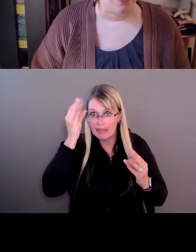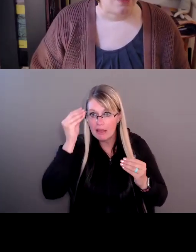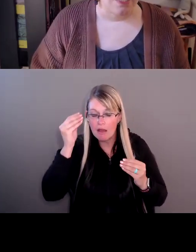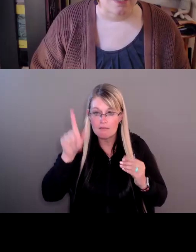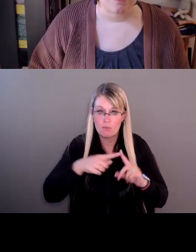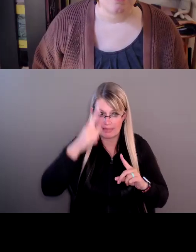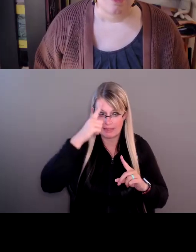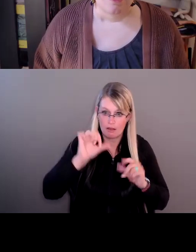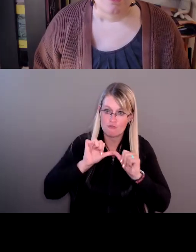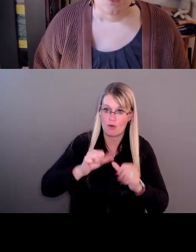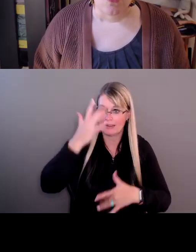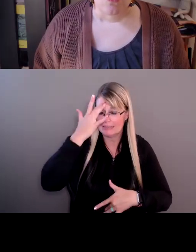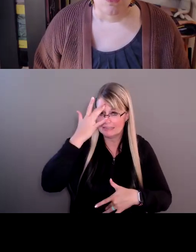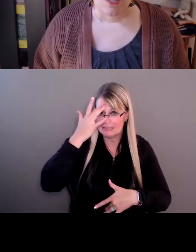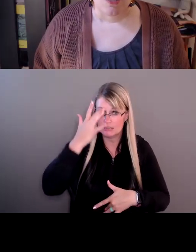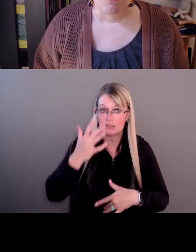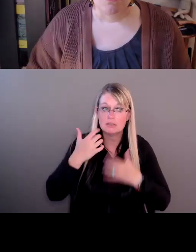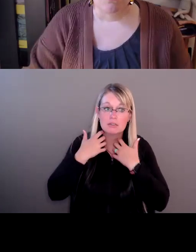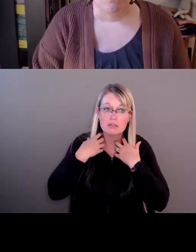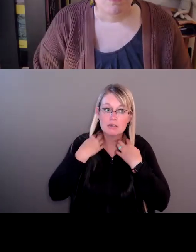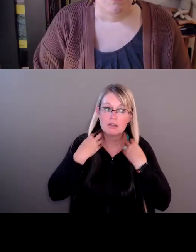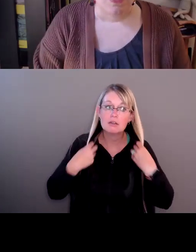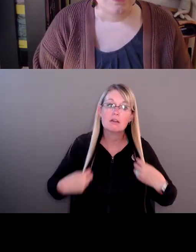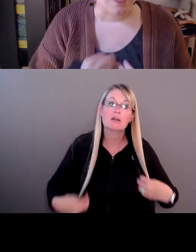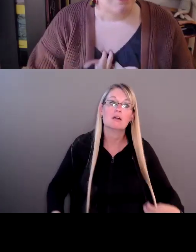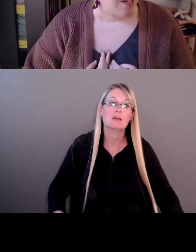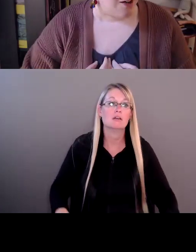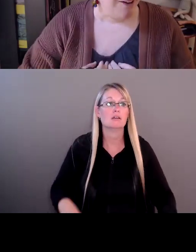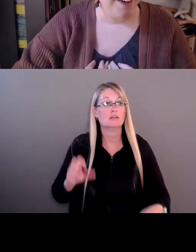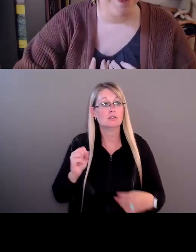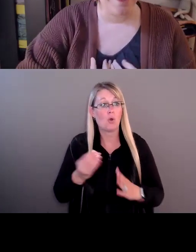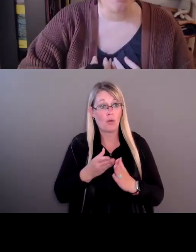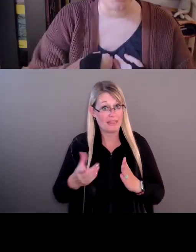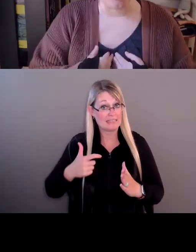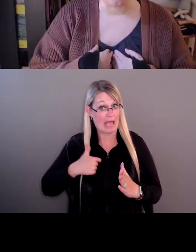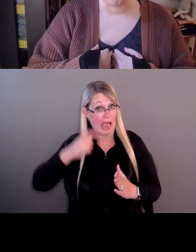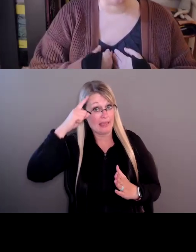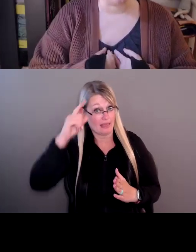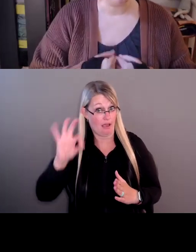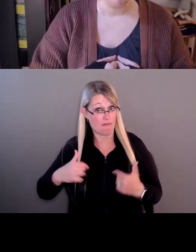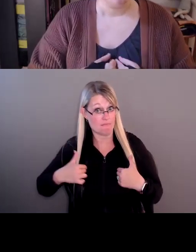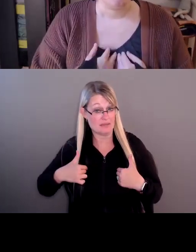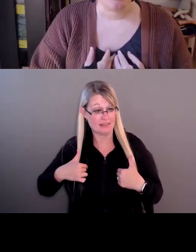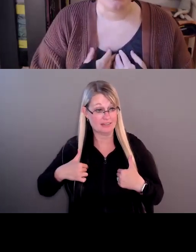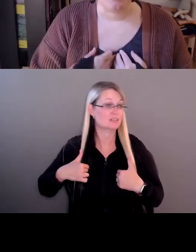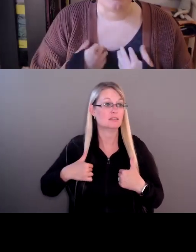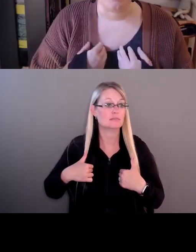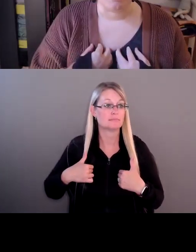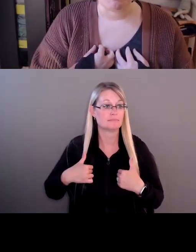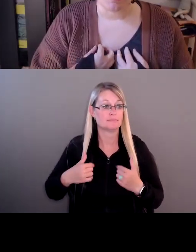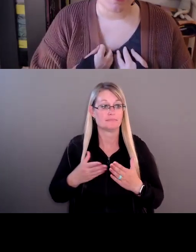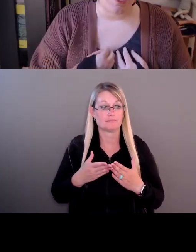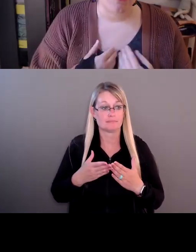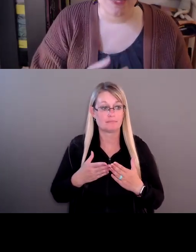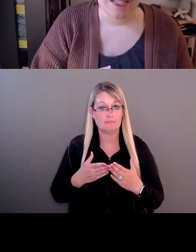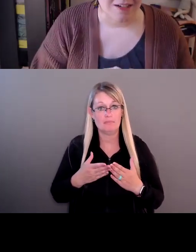illnesses. So things that I think of including chronic illnesses, things that maybe I have or I